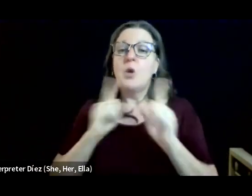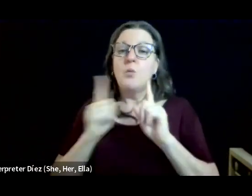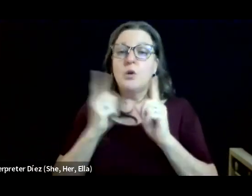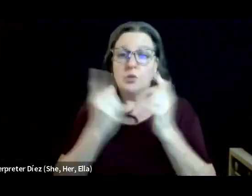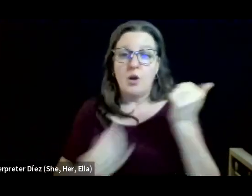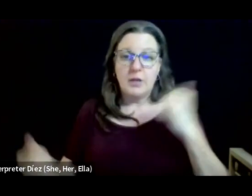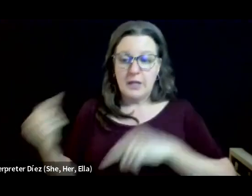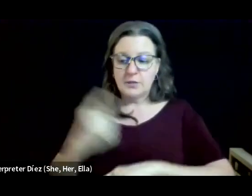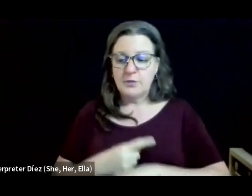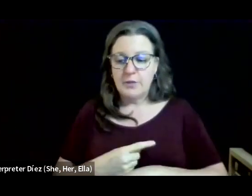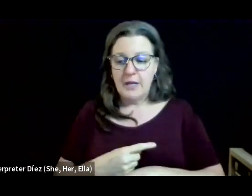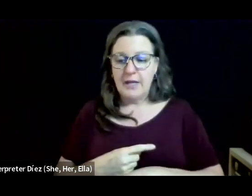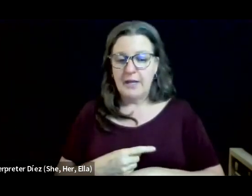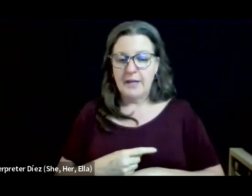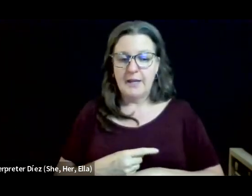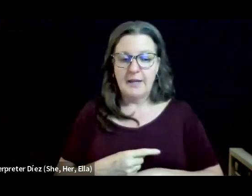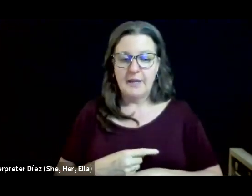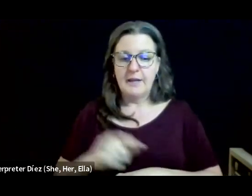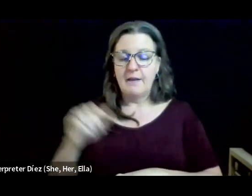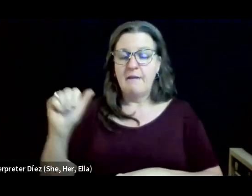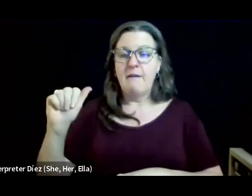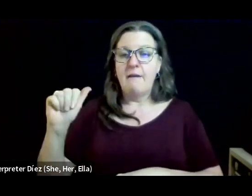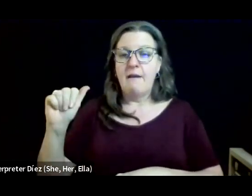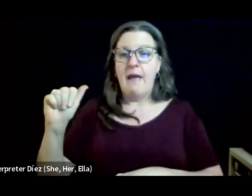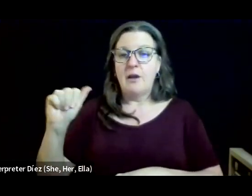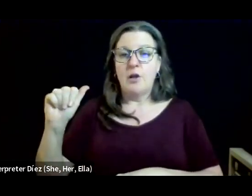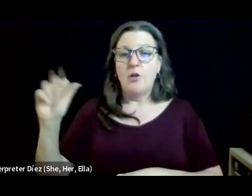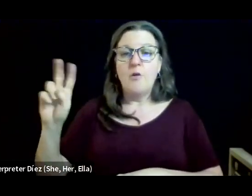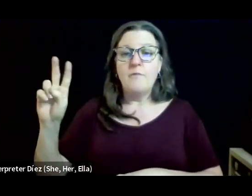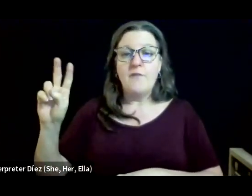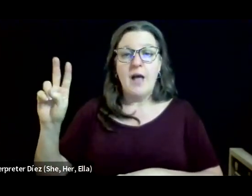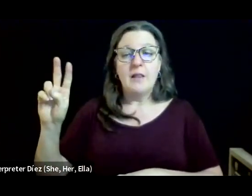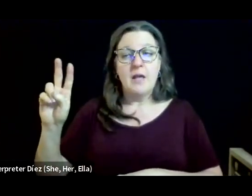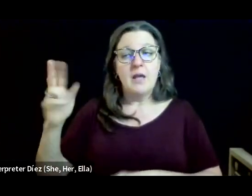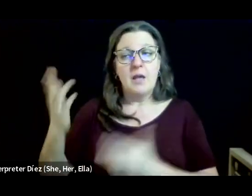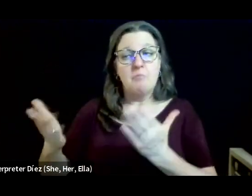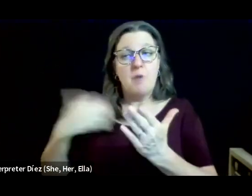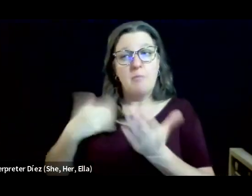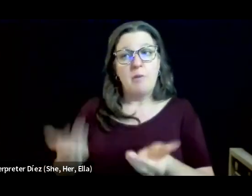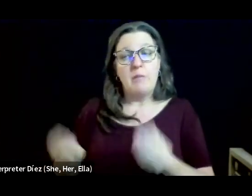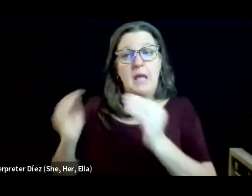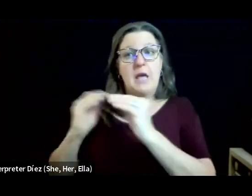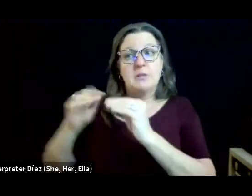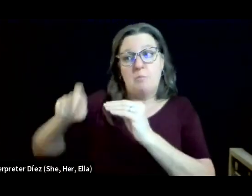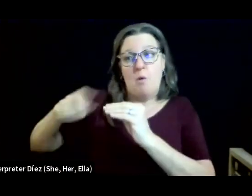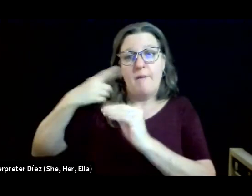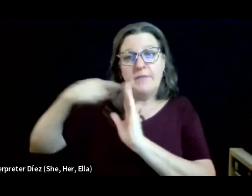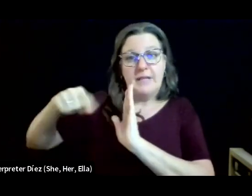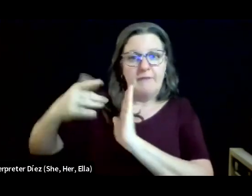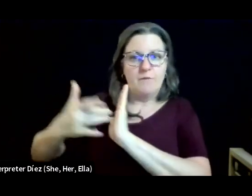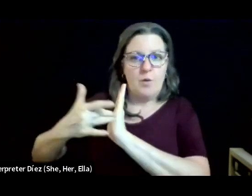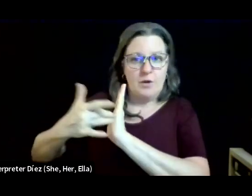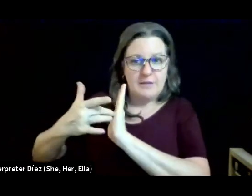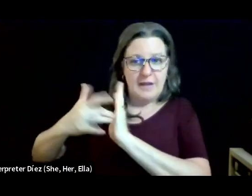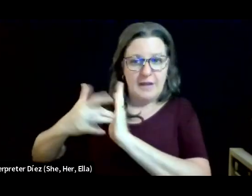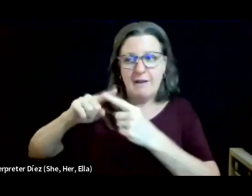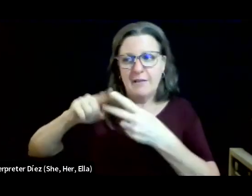Antelope Valley probably has a greater need when it comes to technology and cybersecurity than say,